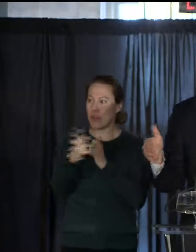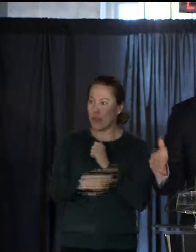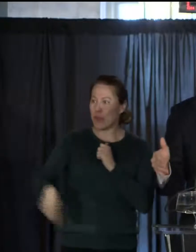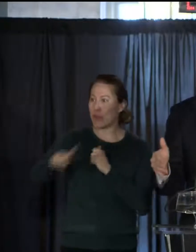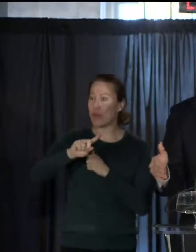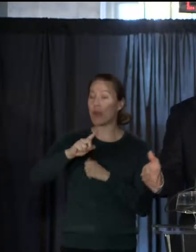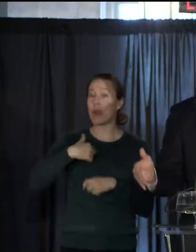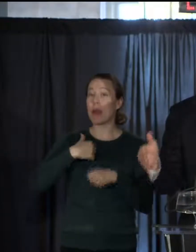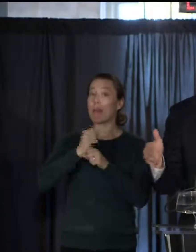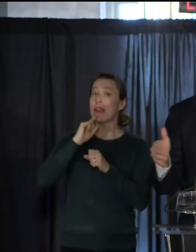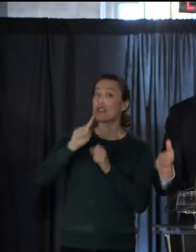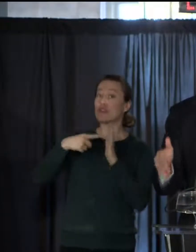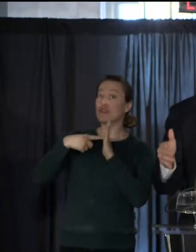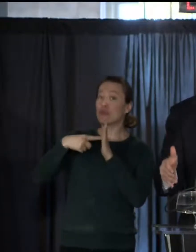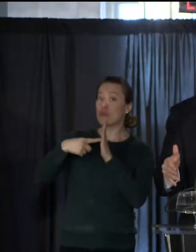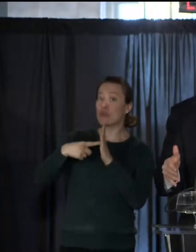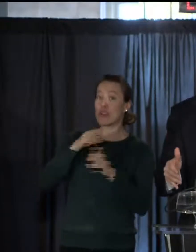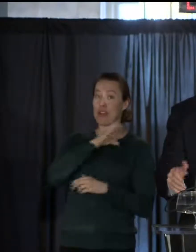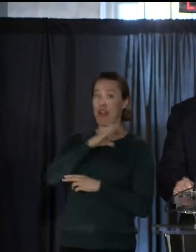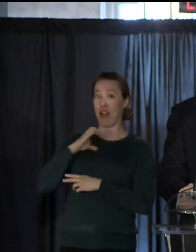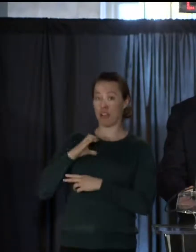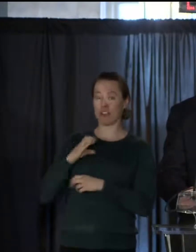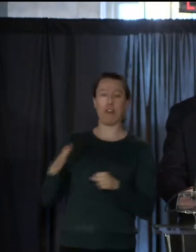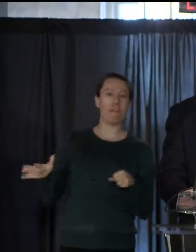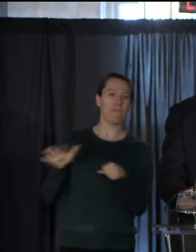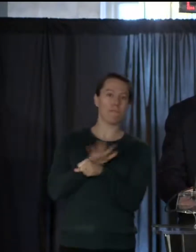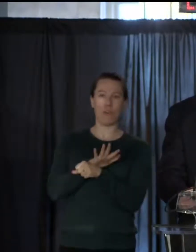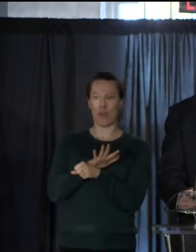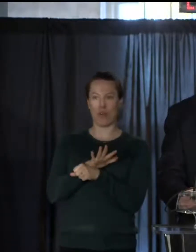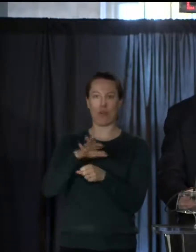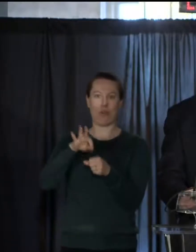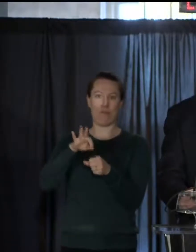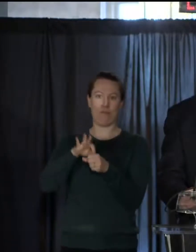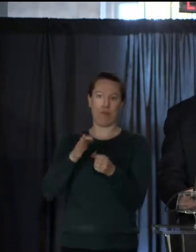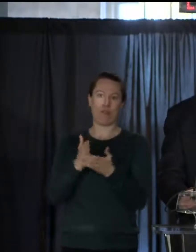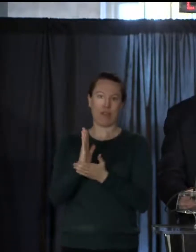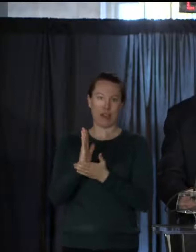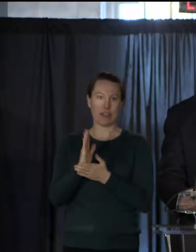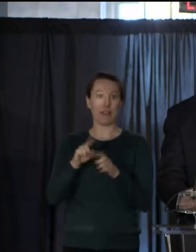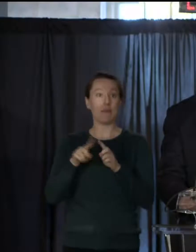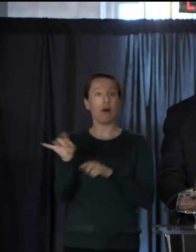CONGRESS HAS FULL VOTING RIGHTS BUT THAT WE MAKE SURE THAT D.C.,